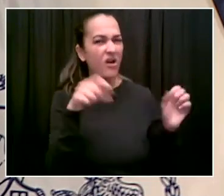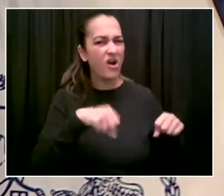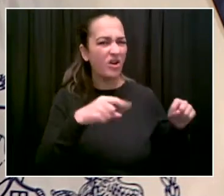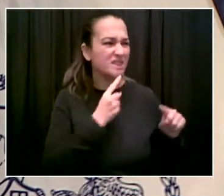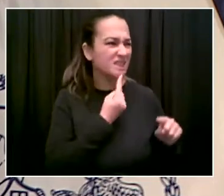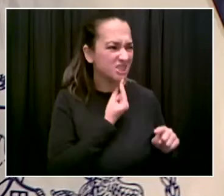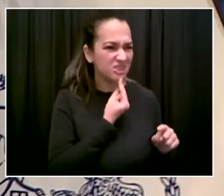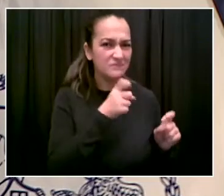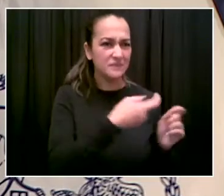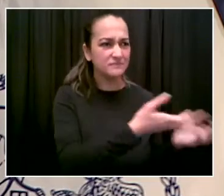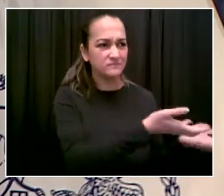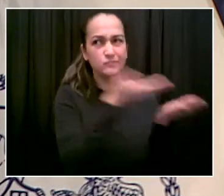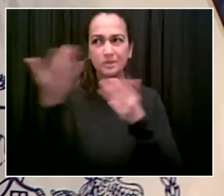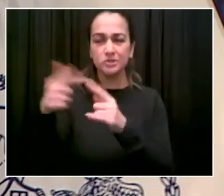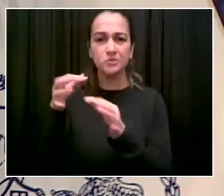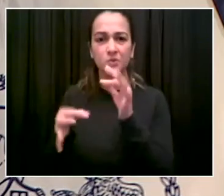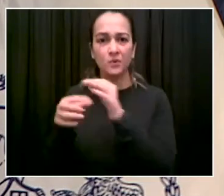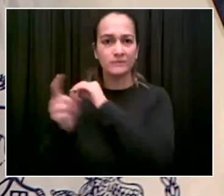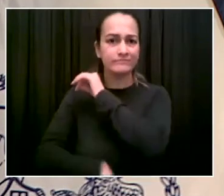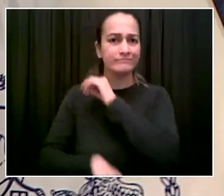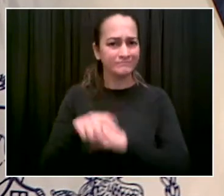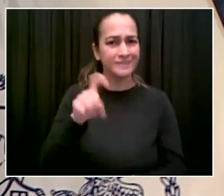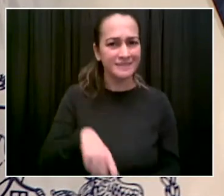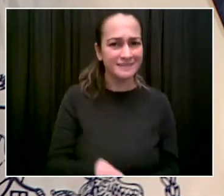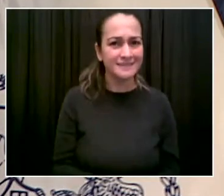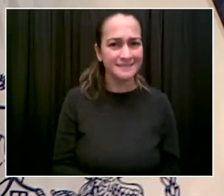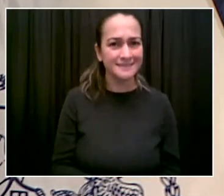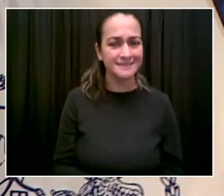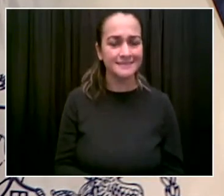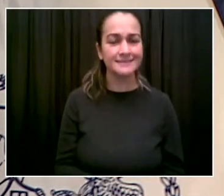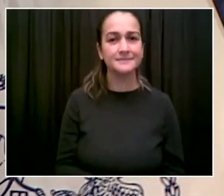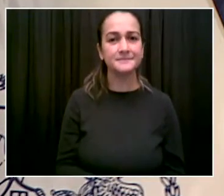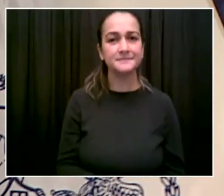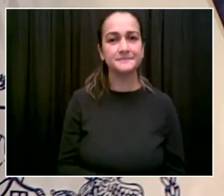ADDRESSED AND THEN THERE IS NO TRIAL OR CSONEQUENCES OR PLEA-BARGAINING. THAT IS THE MOST IMPORTANT PROBLERIM GHT